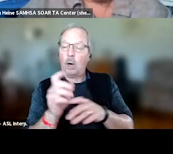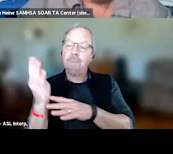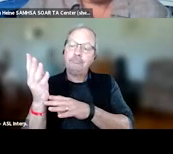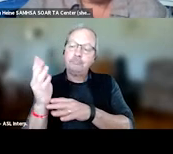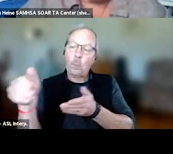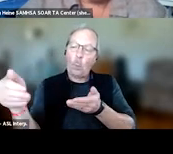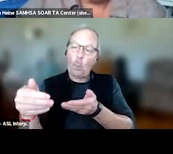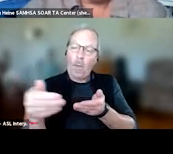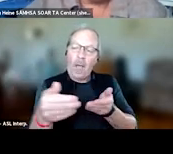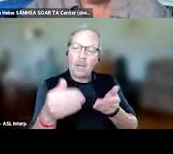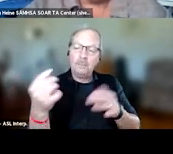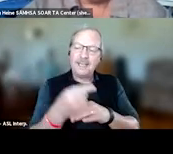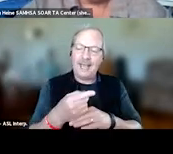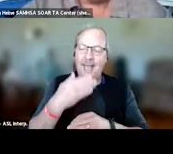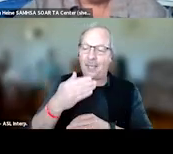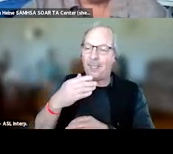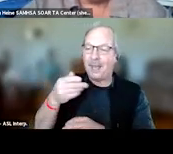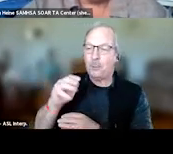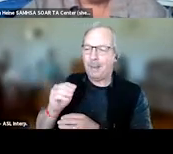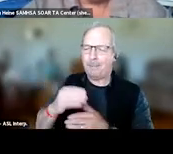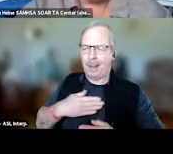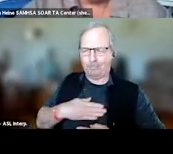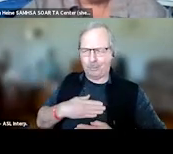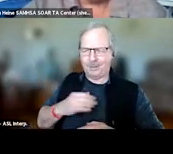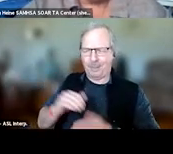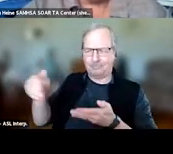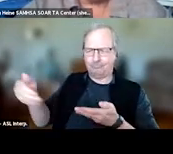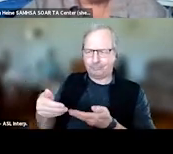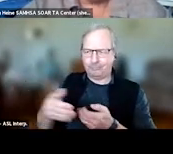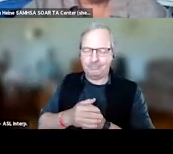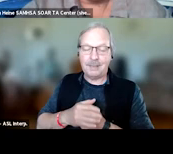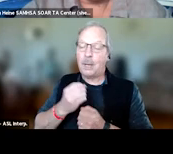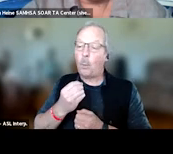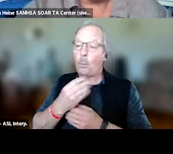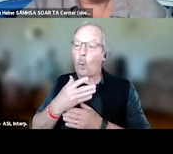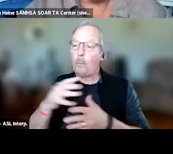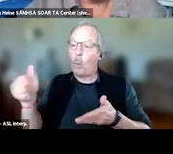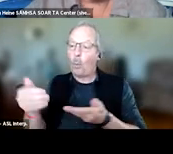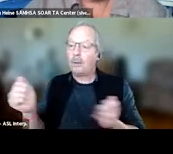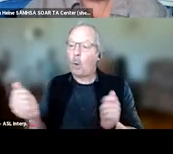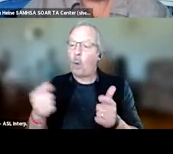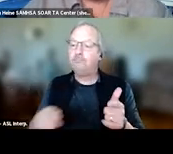Thank you, Pam. I really appreciate that introduction and a warm welcome to all of you joining us today.